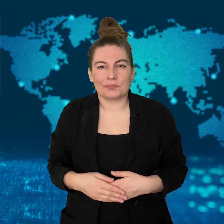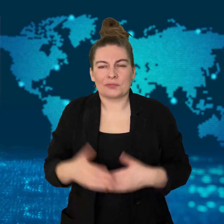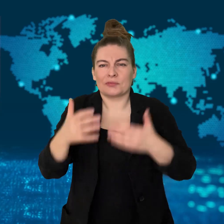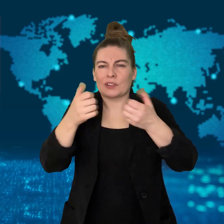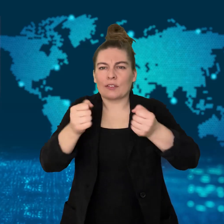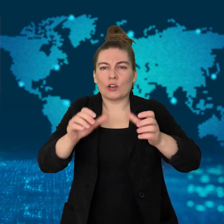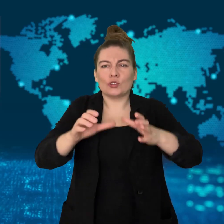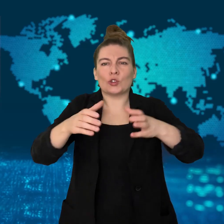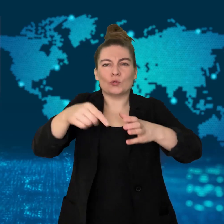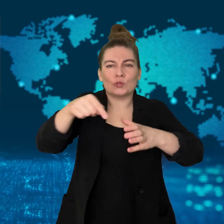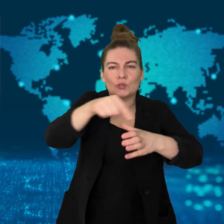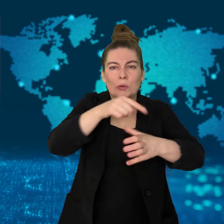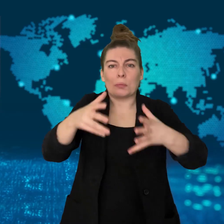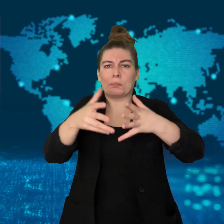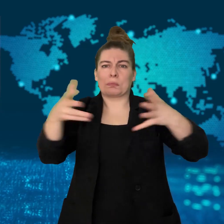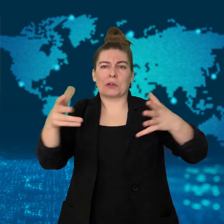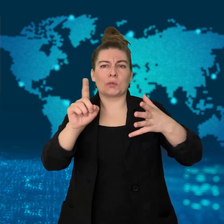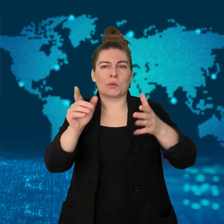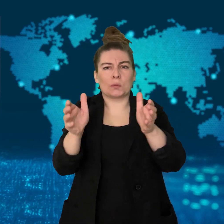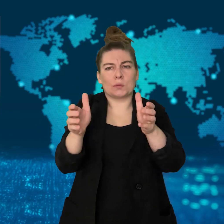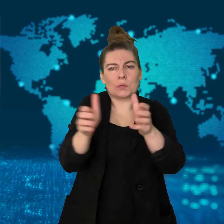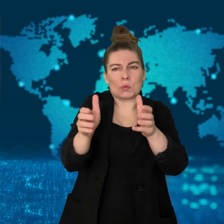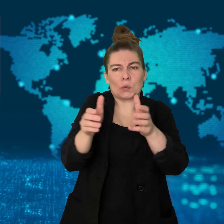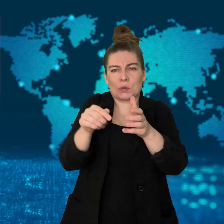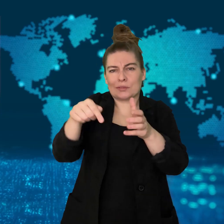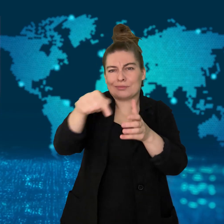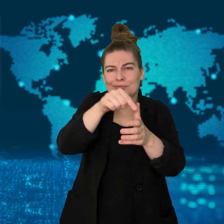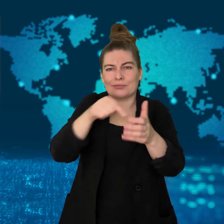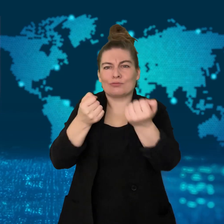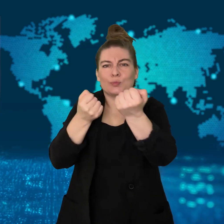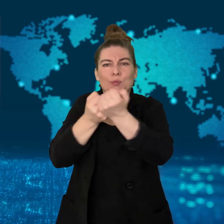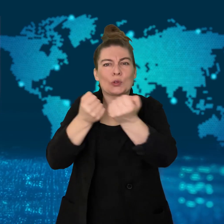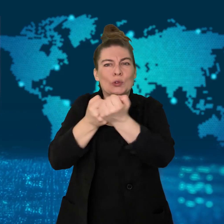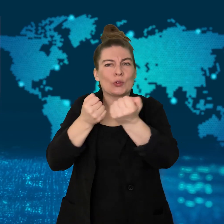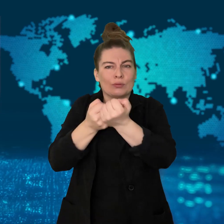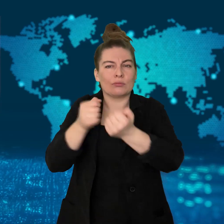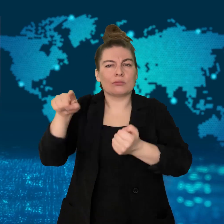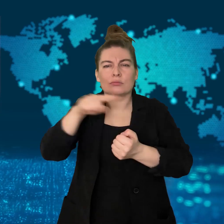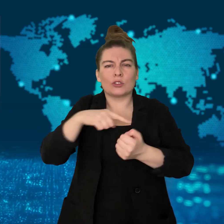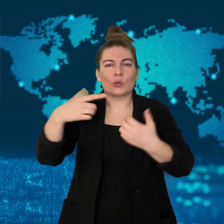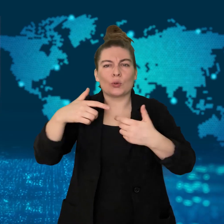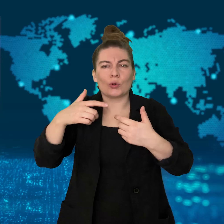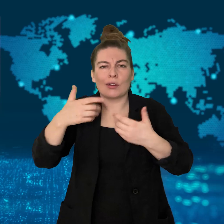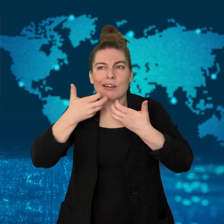A small group of supporters shouted "Free Palestine" from